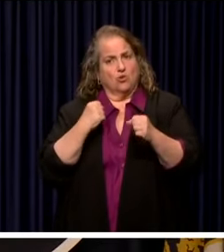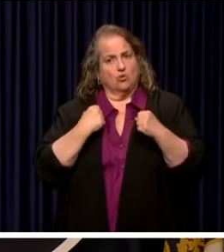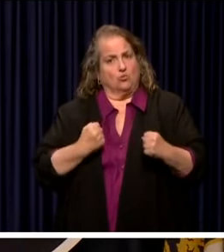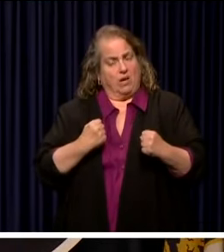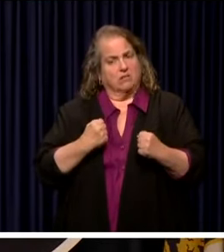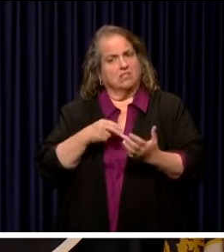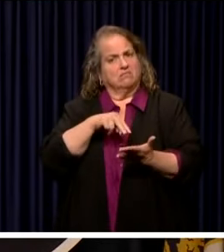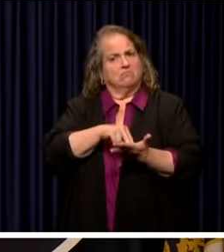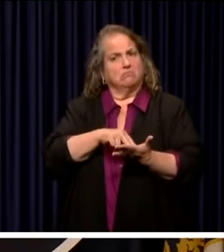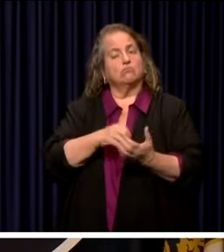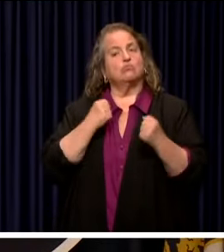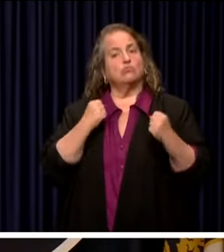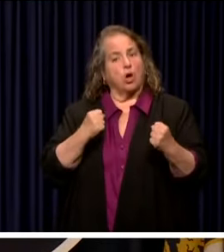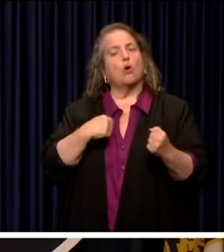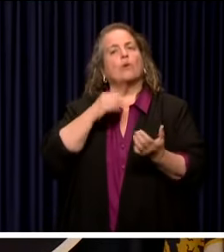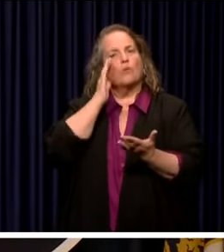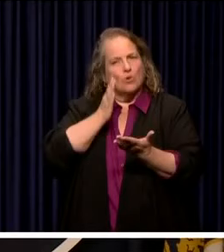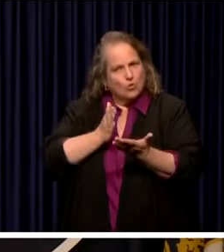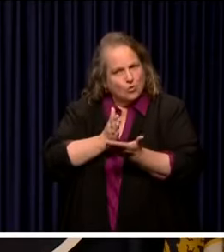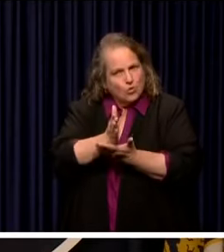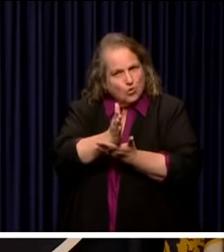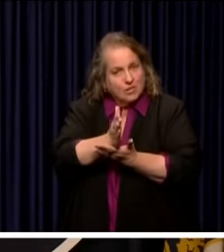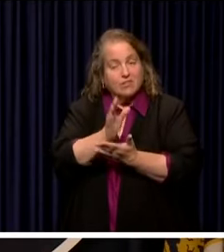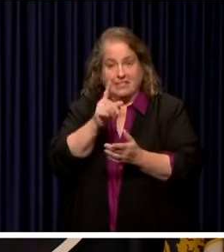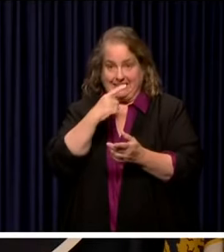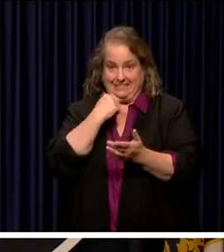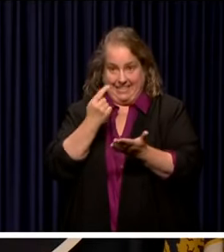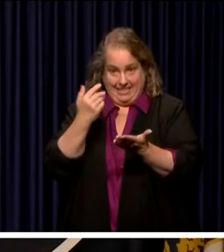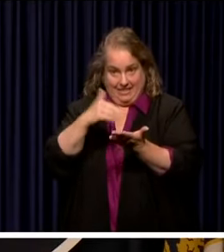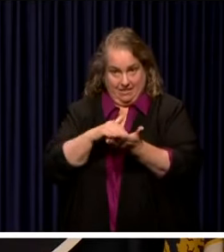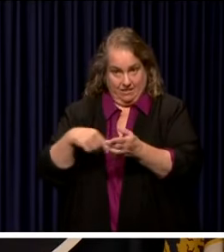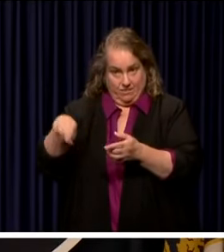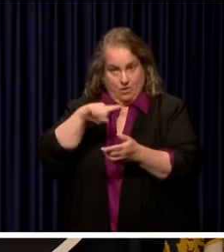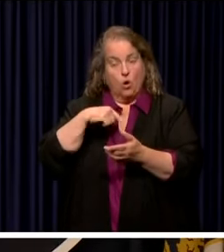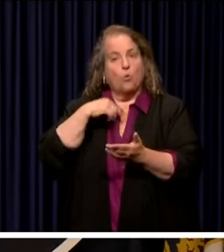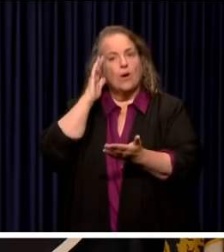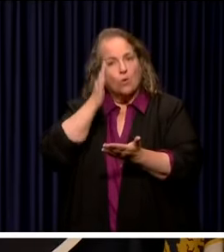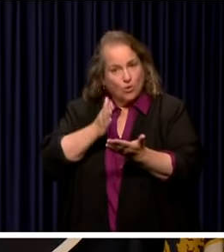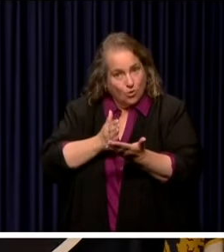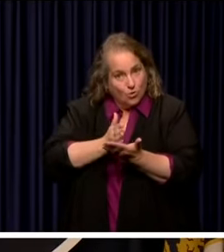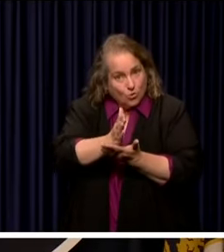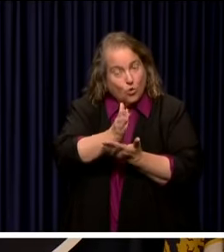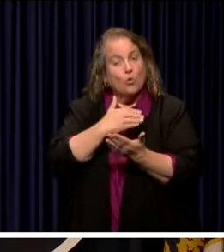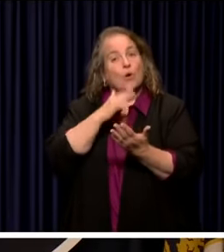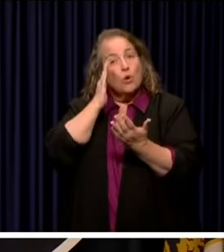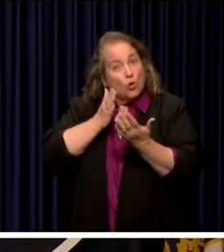NOW, BUT JUST AS AN EXAMPLE, THAT COVID ACT NOW GRAPH, THAT